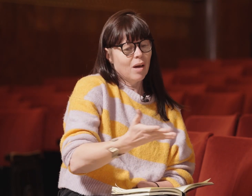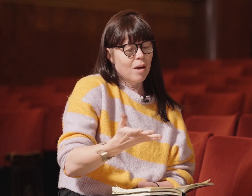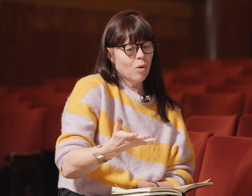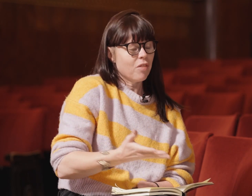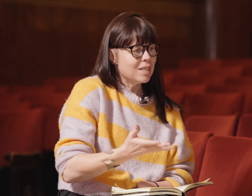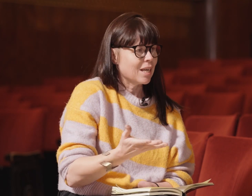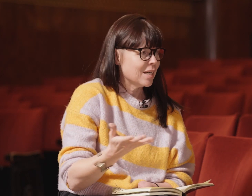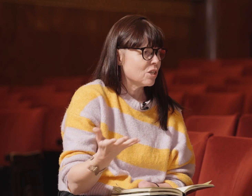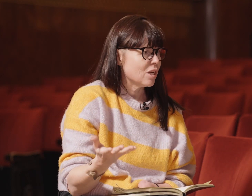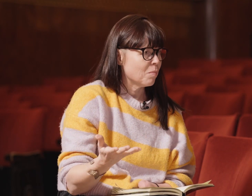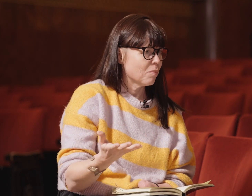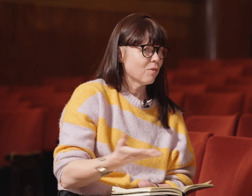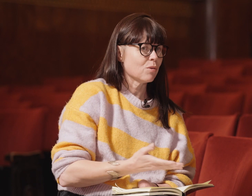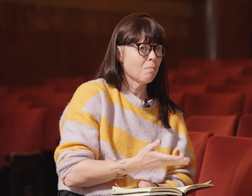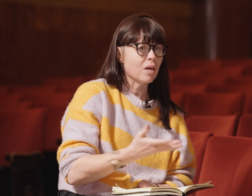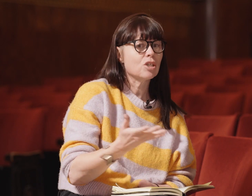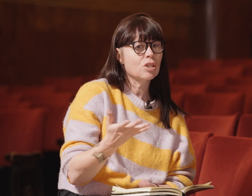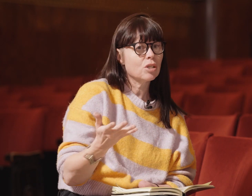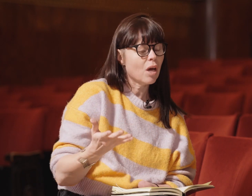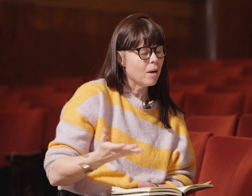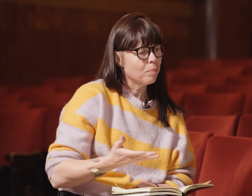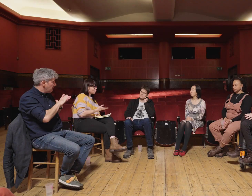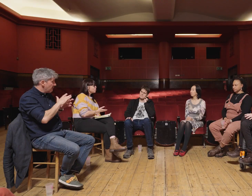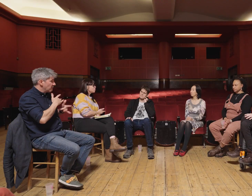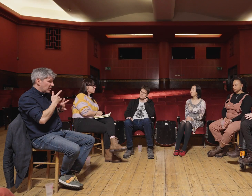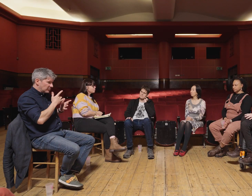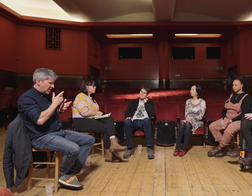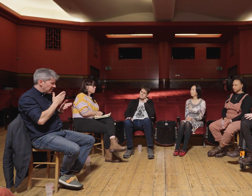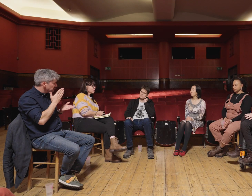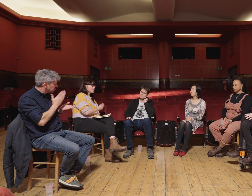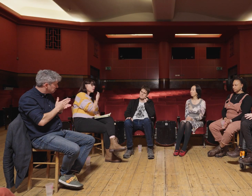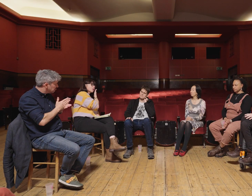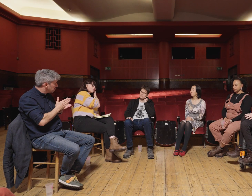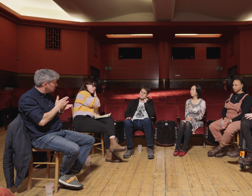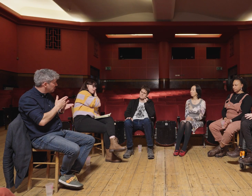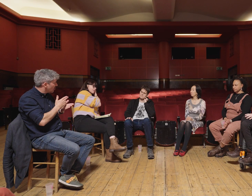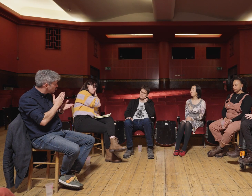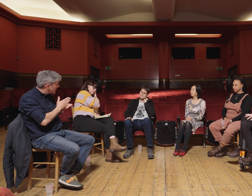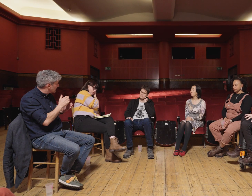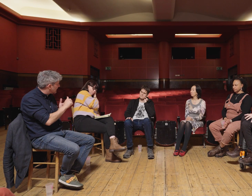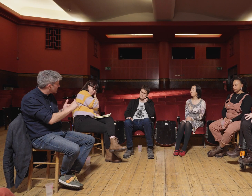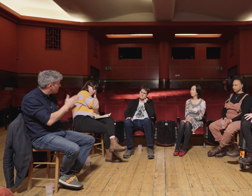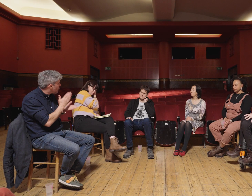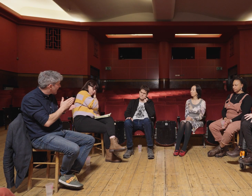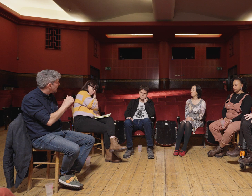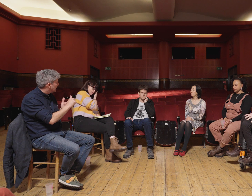then authentic leadership feels much more possible. So thank you for that. That's a really great point.